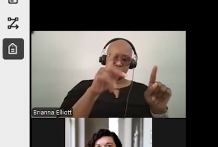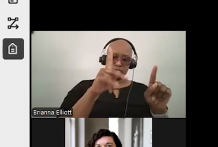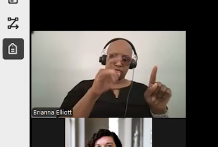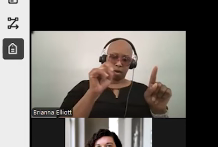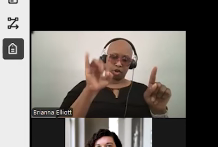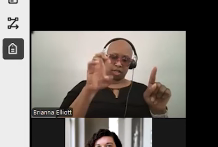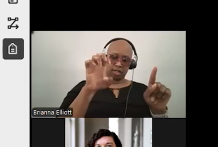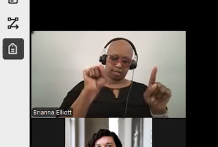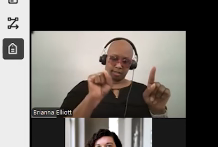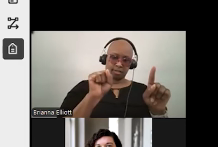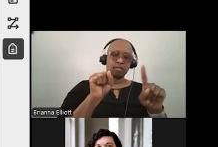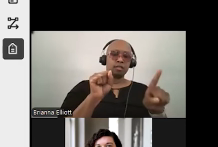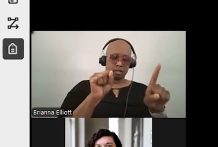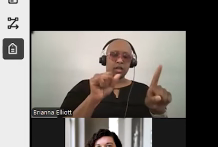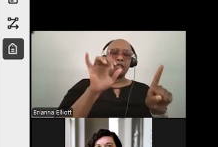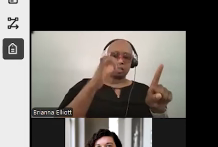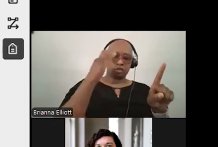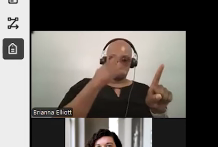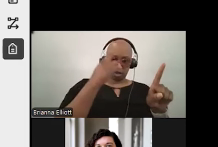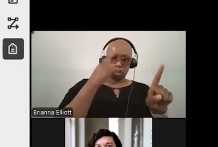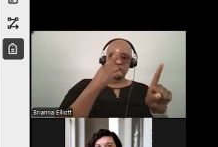that's why you want to be familiar with those basic types. You don't have to know every single